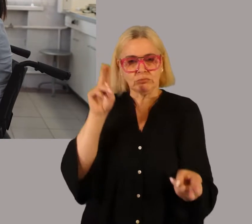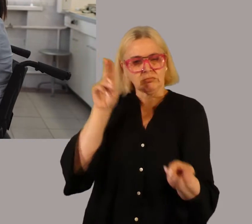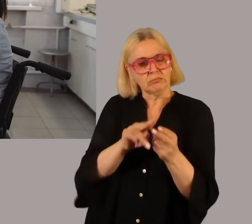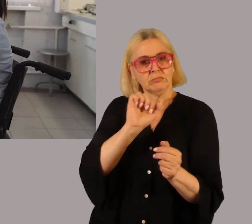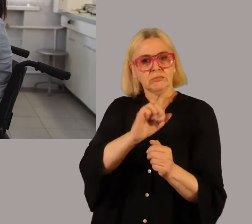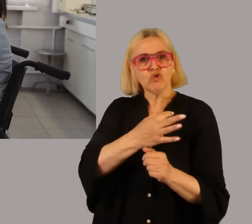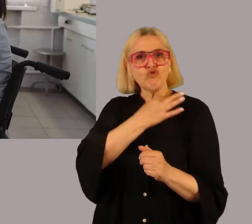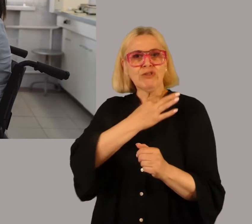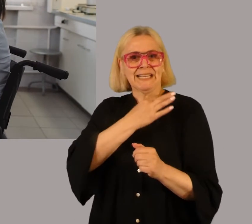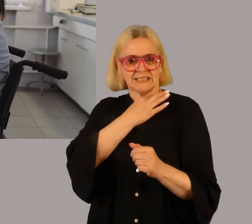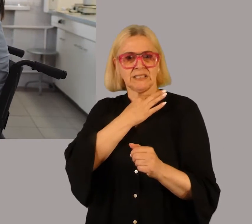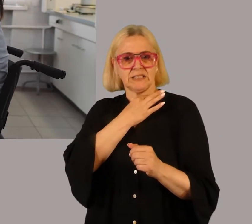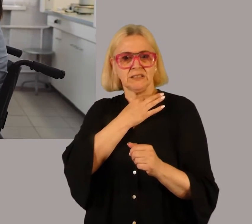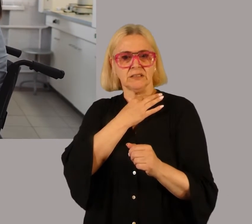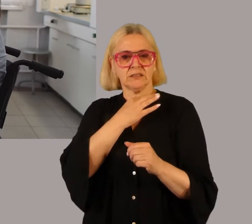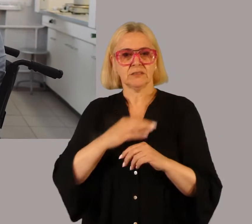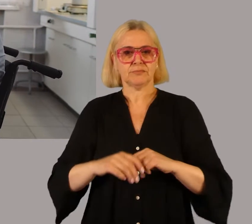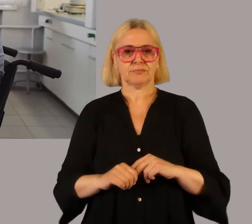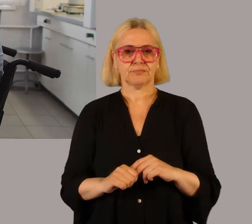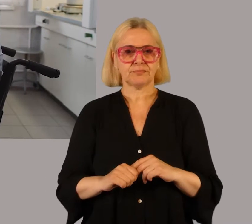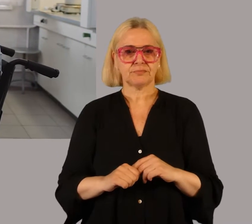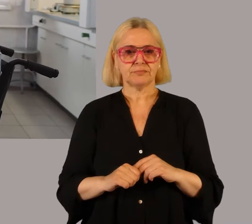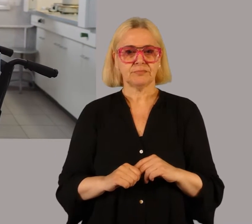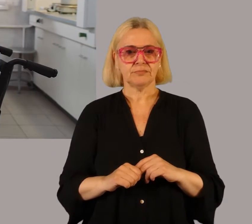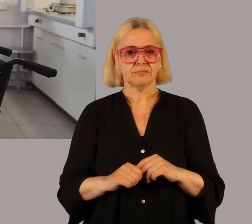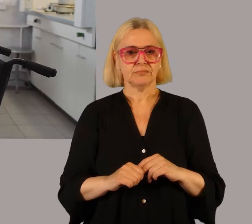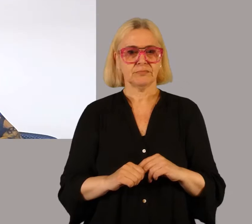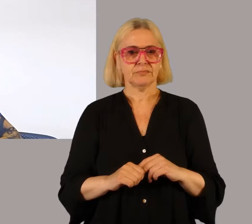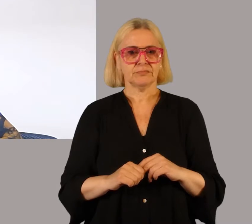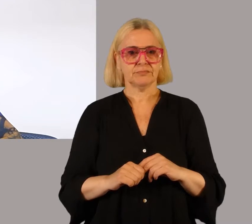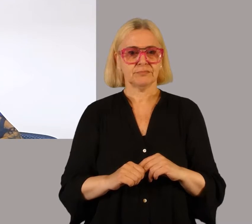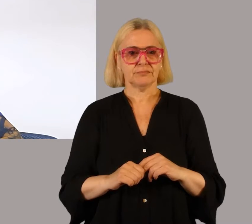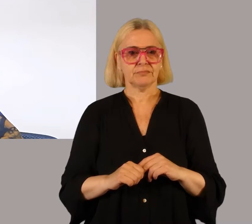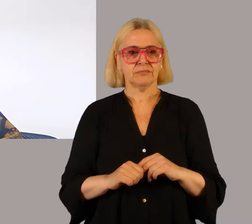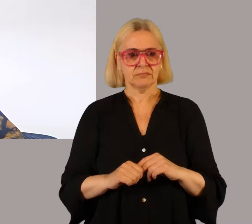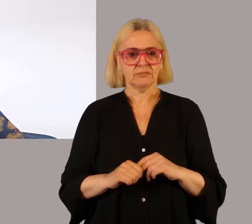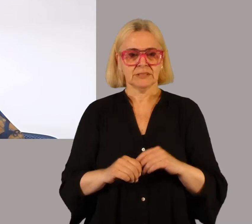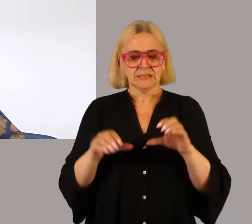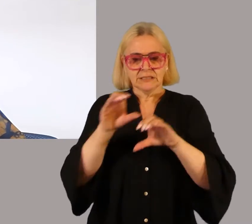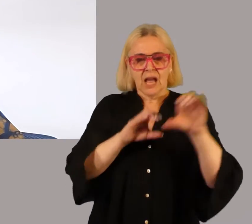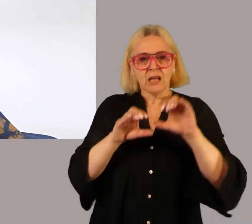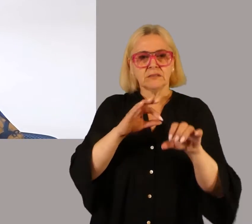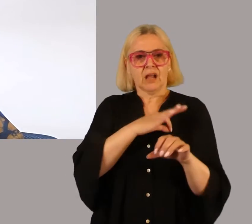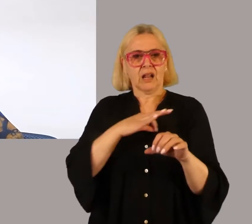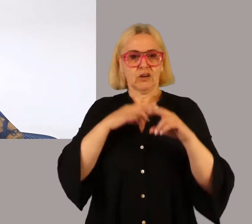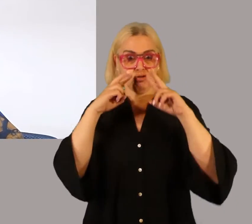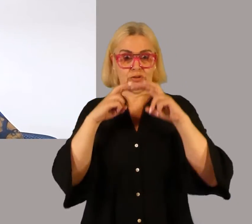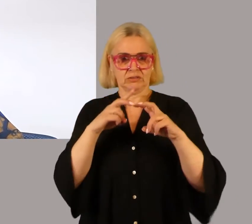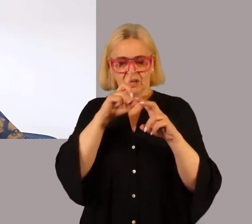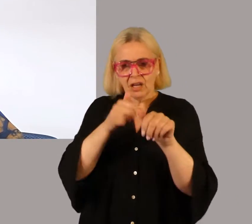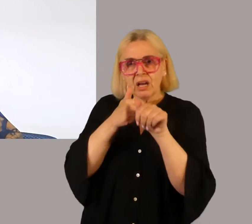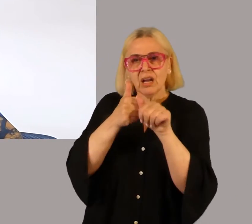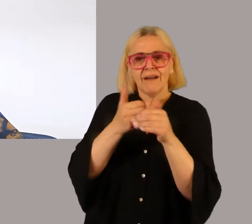their risk are proposed as aspirational goals. Science and clinical research can facilitate